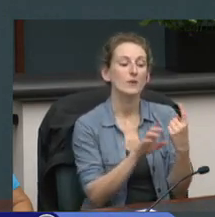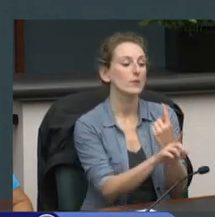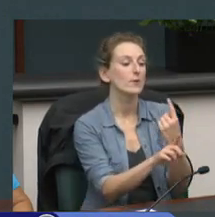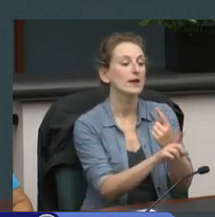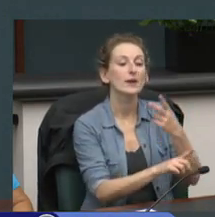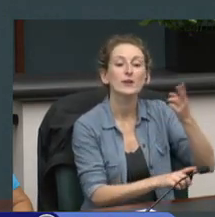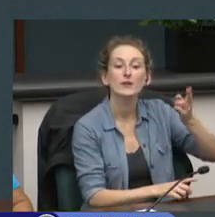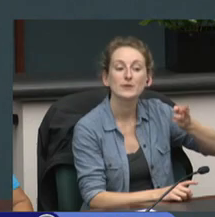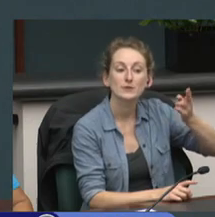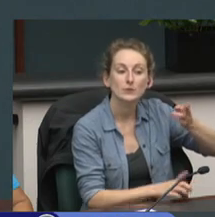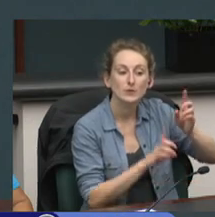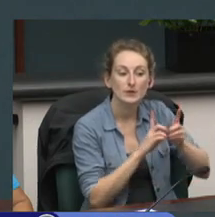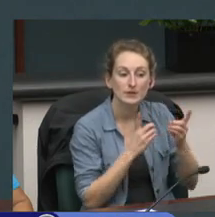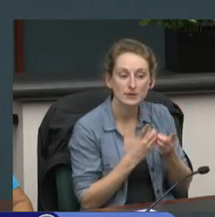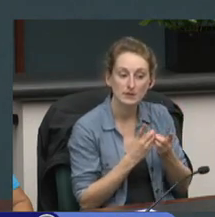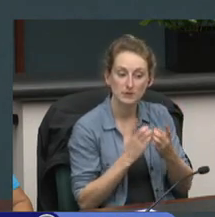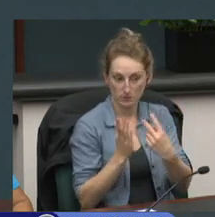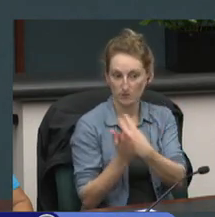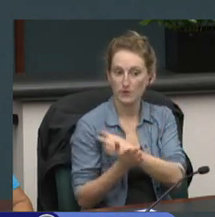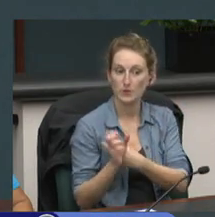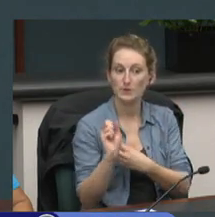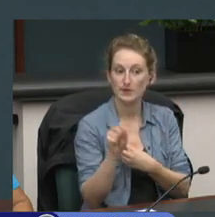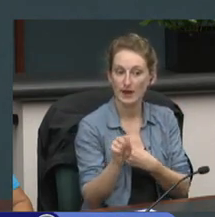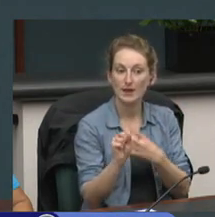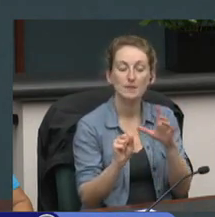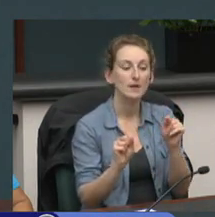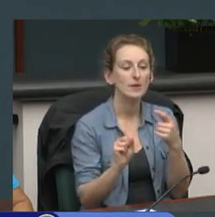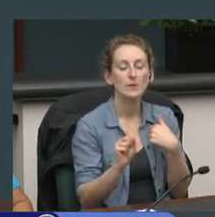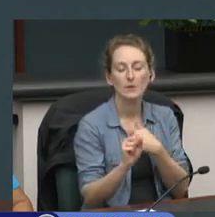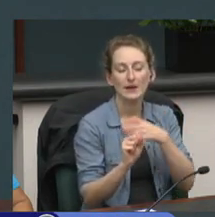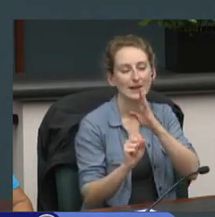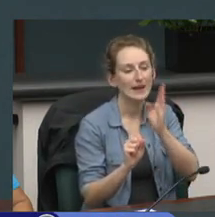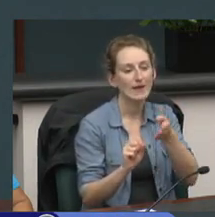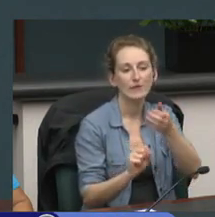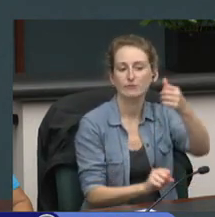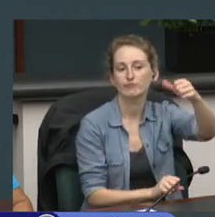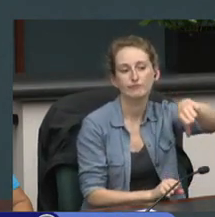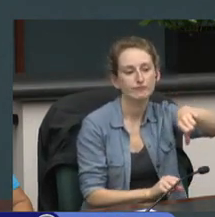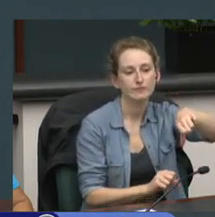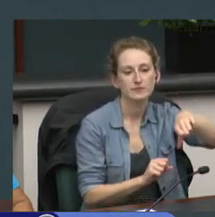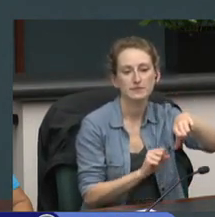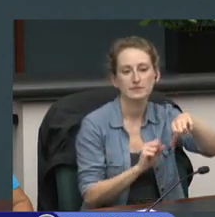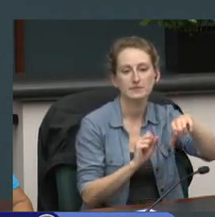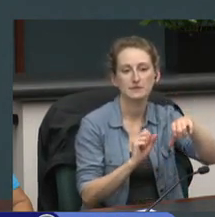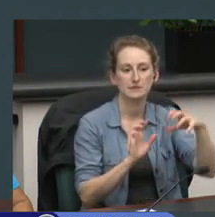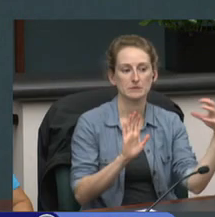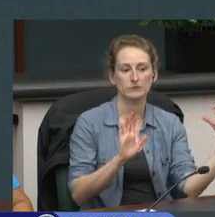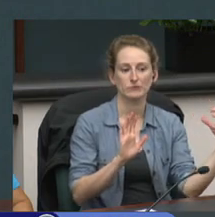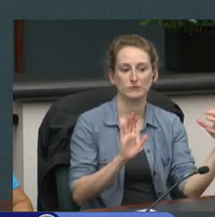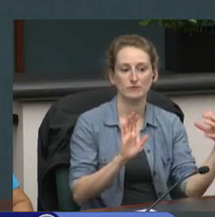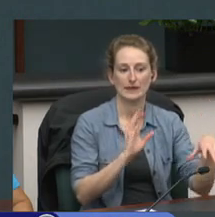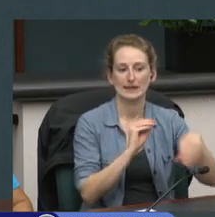but we never have turndown additions we simply review how they fit so that isn't